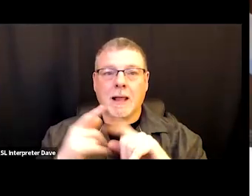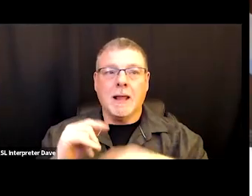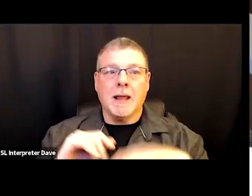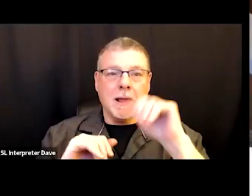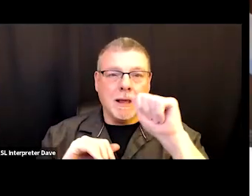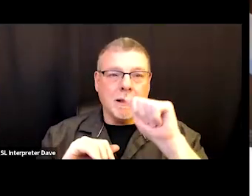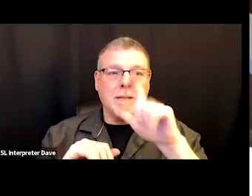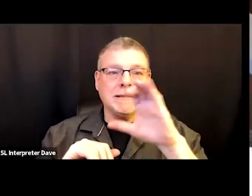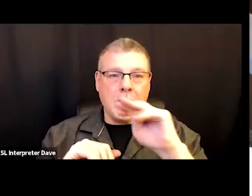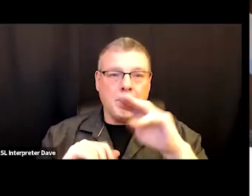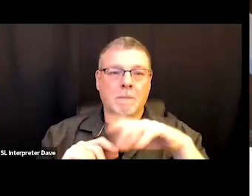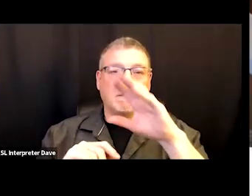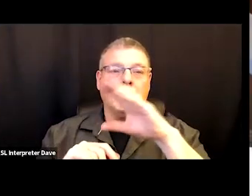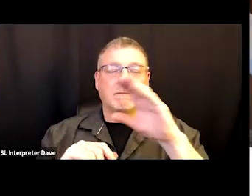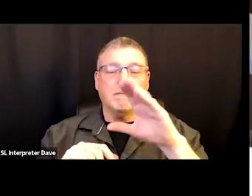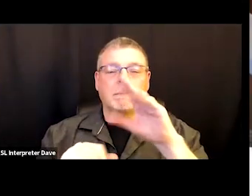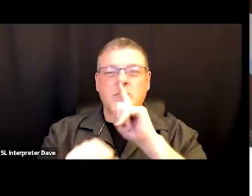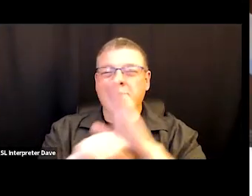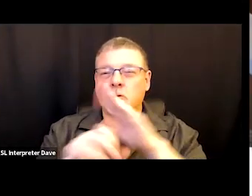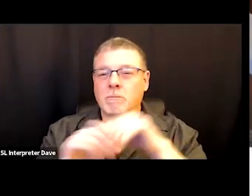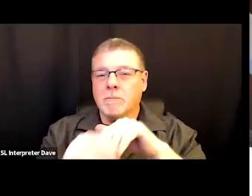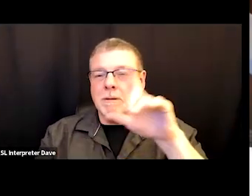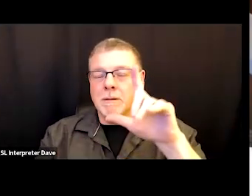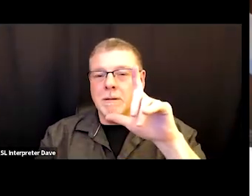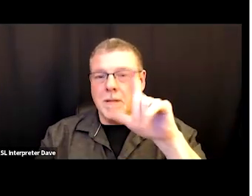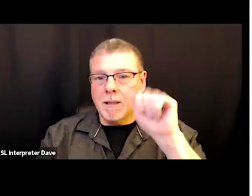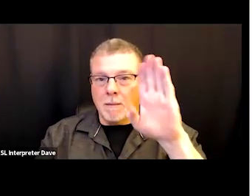confirmed in a laboratory and highly reliable.